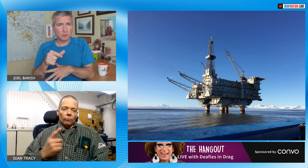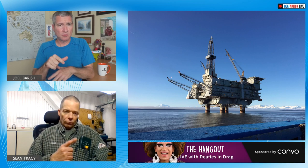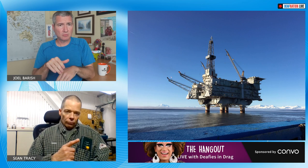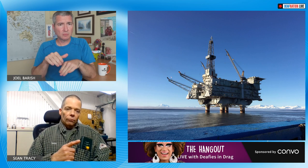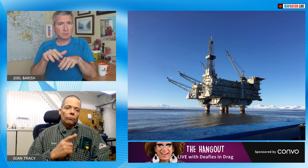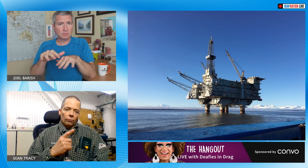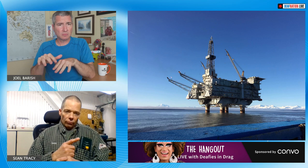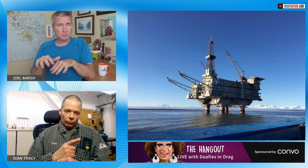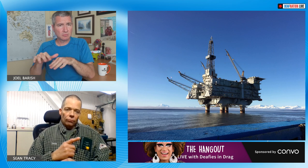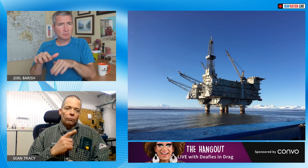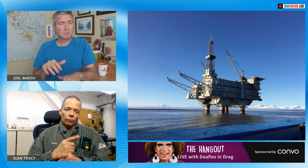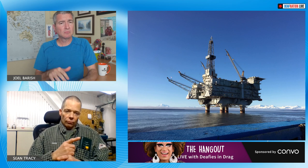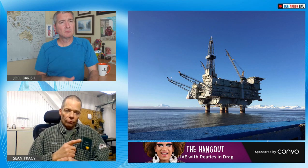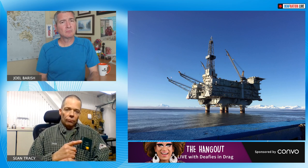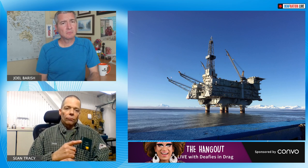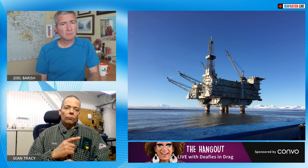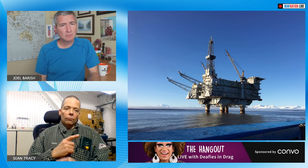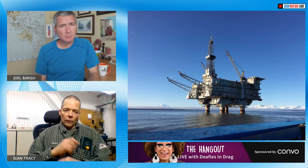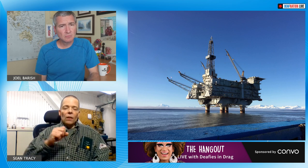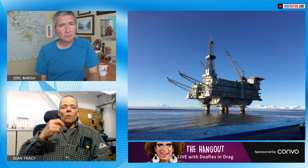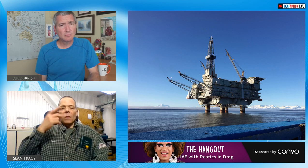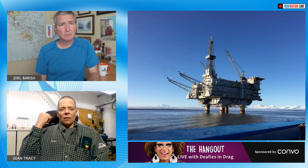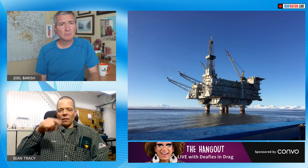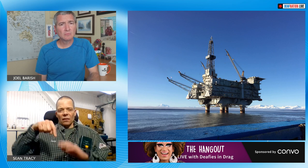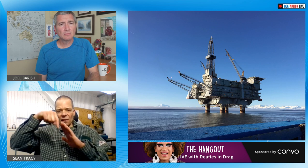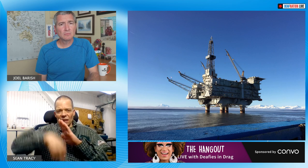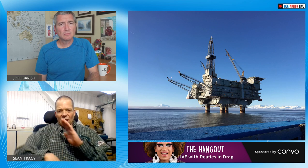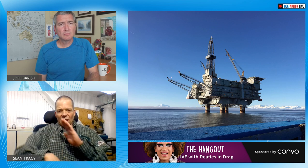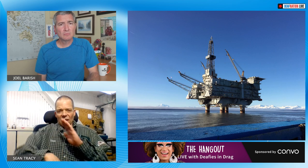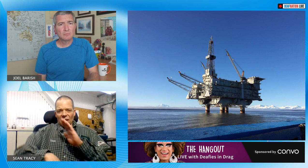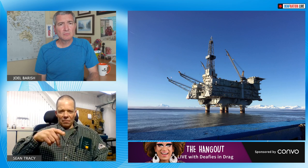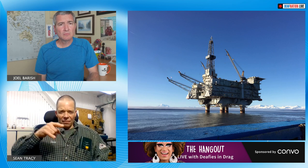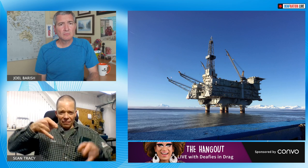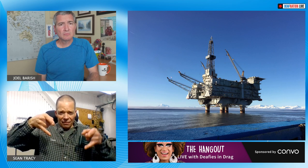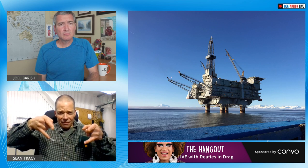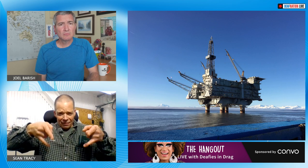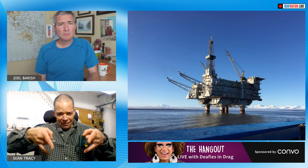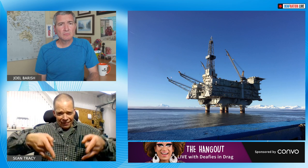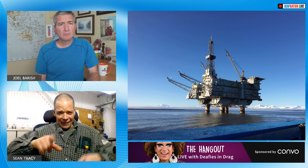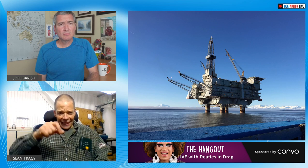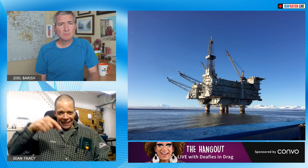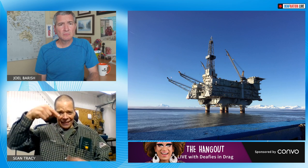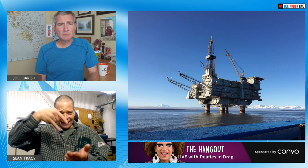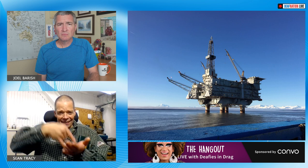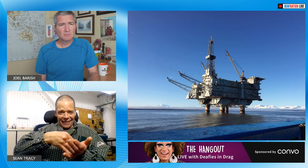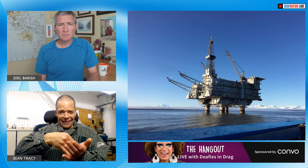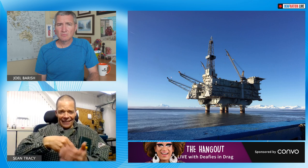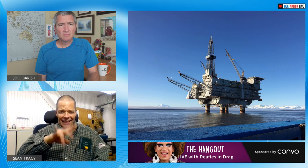That's right. Those are floating platforms because the water is so deep there.